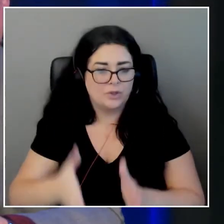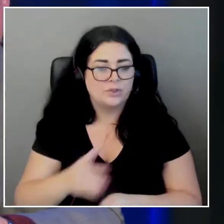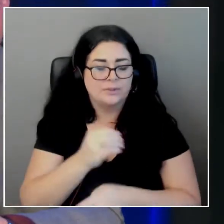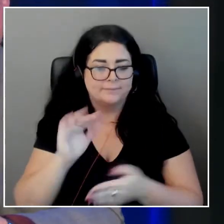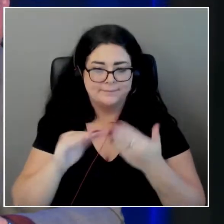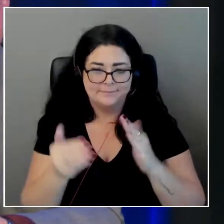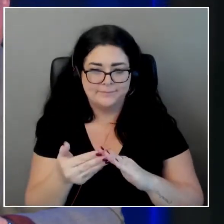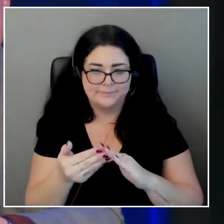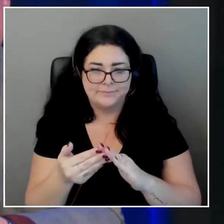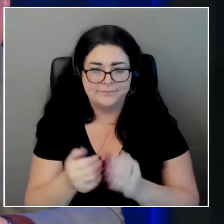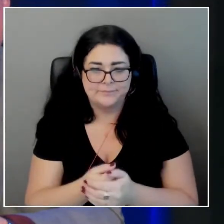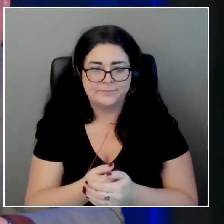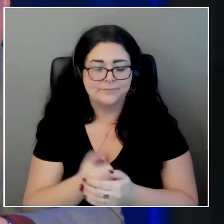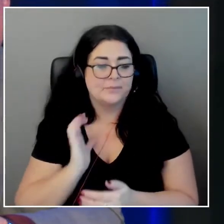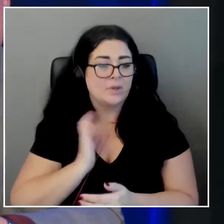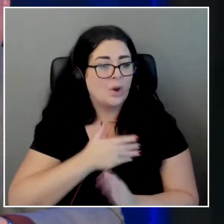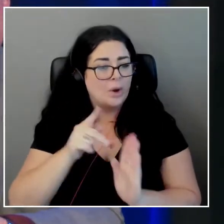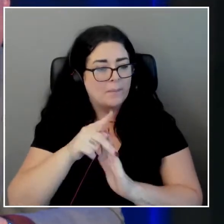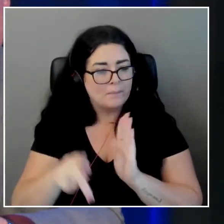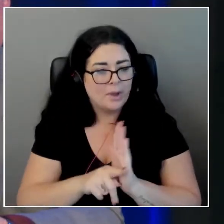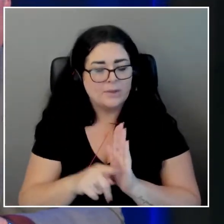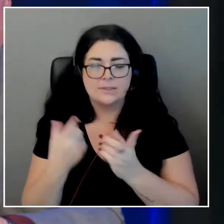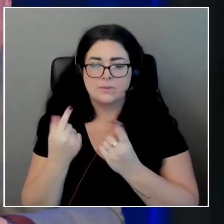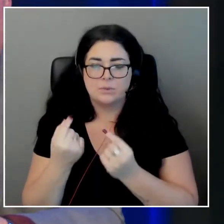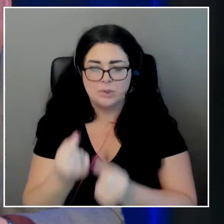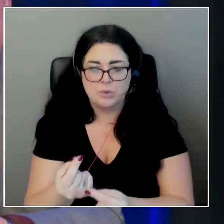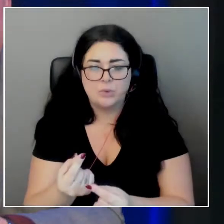Our policies, procedures, and response plans provide the integral